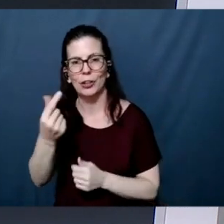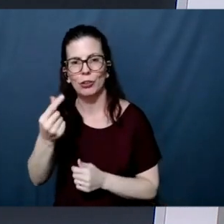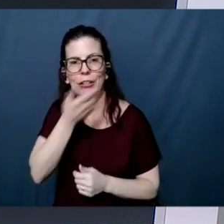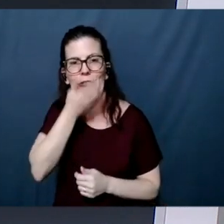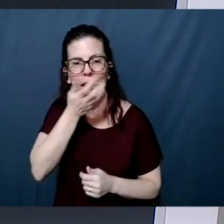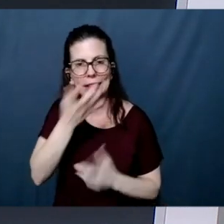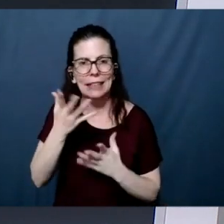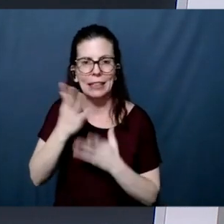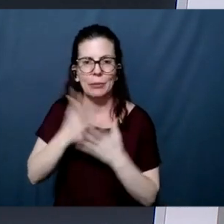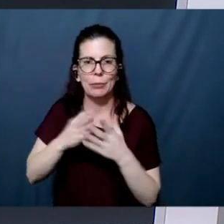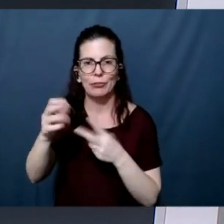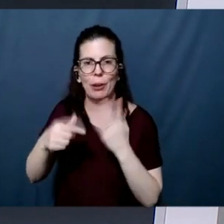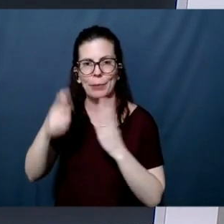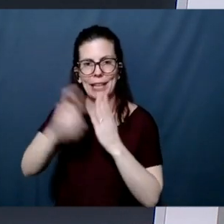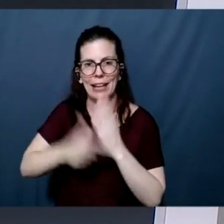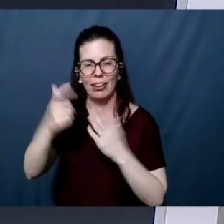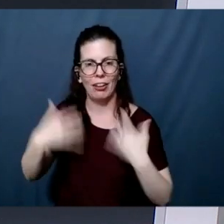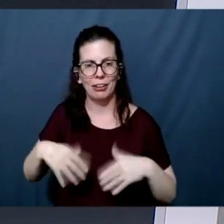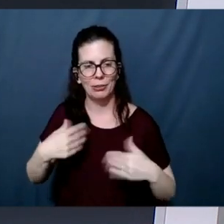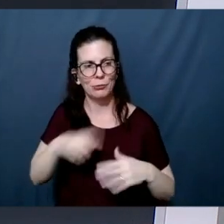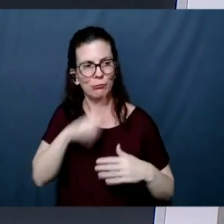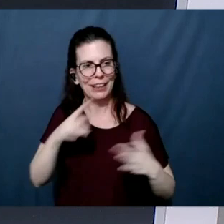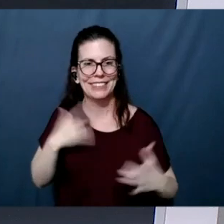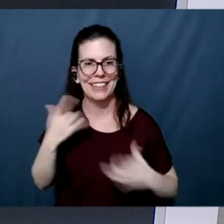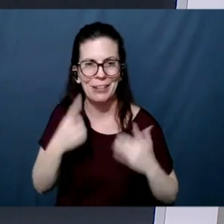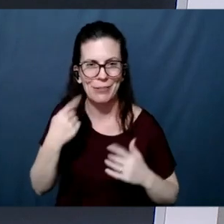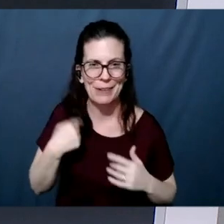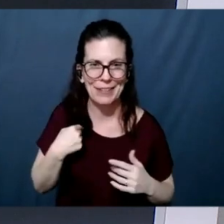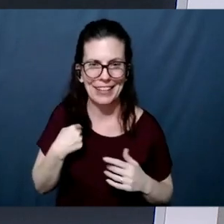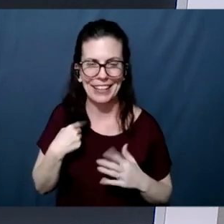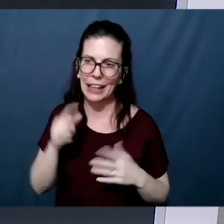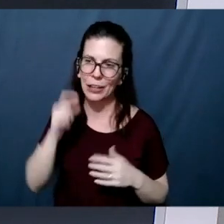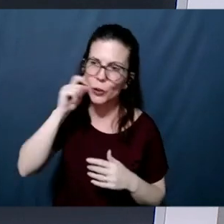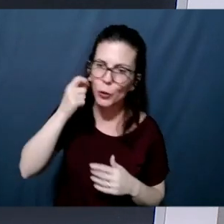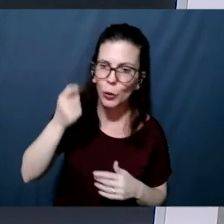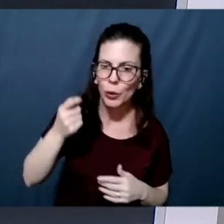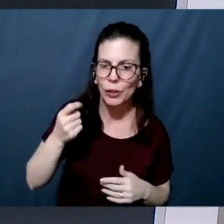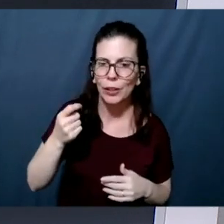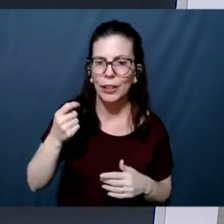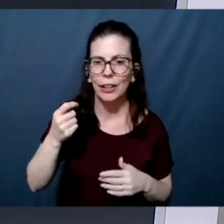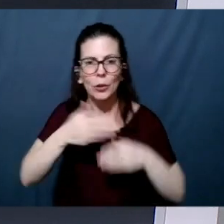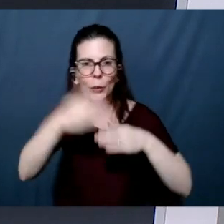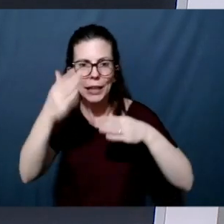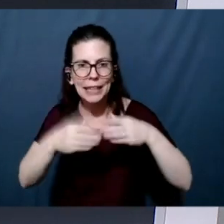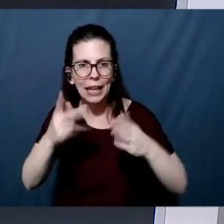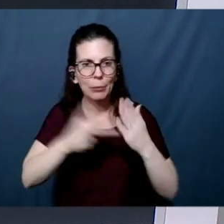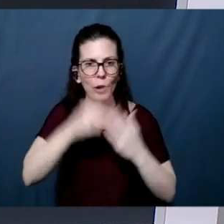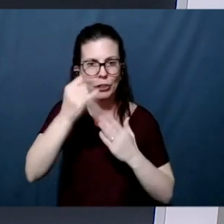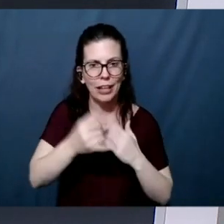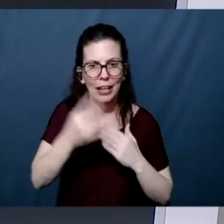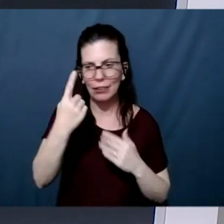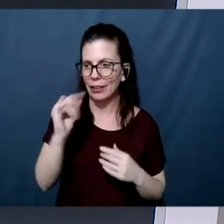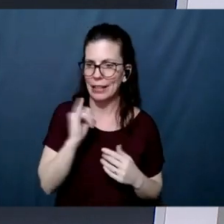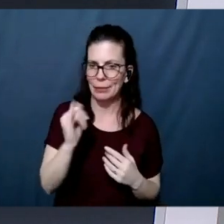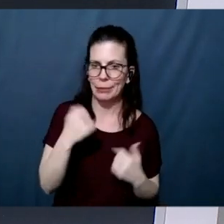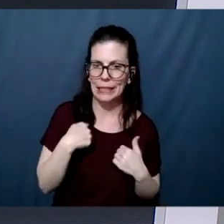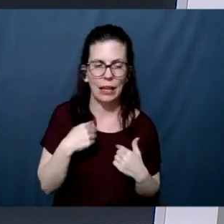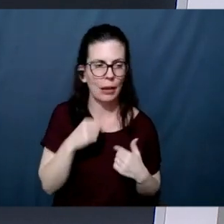That's that seems like really exciting to me. Like a cool weekend project for someone like me, that I'm not trying to build a business, but someone else can take it.